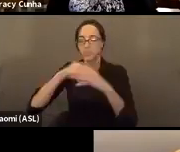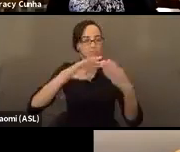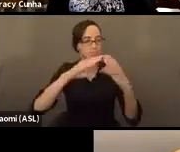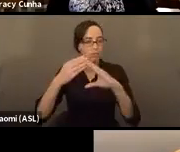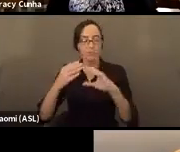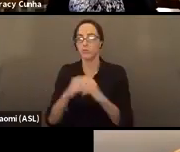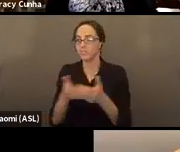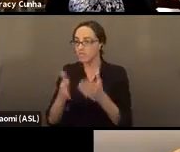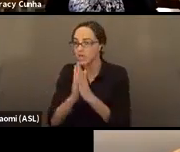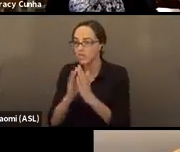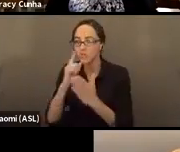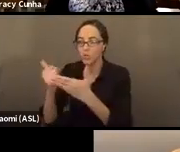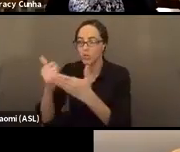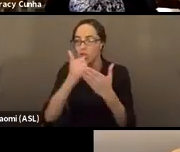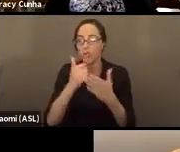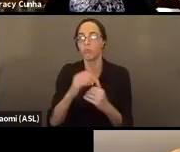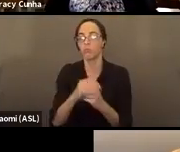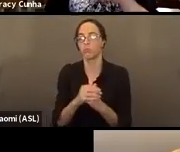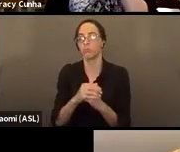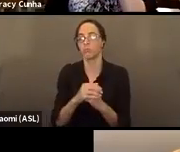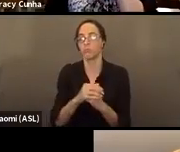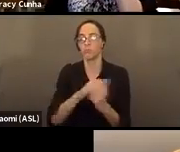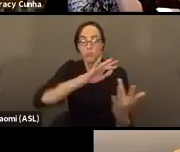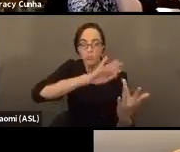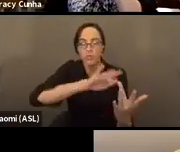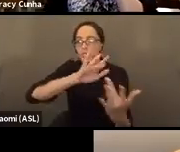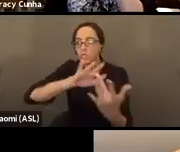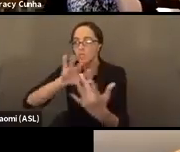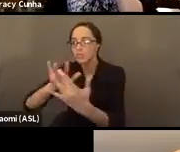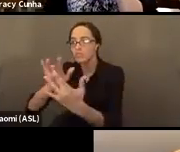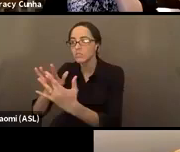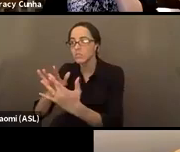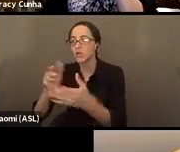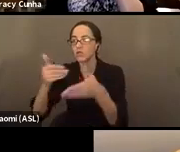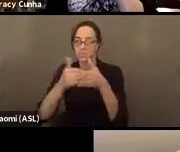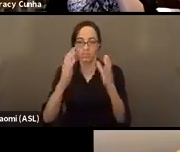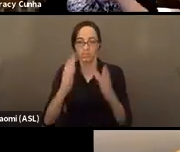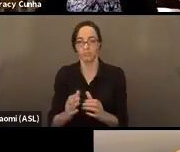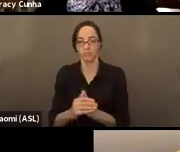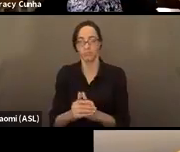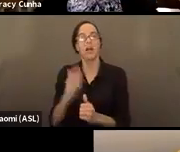know for some people this is really tough uh but i really encourage that because as a community